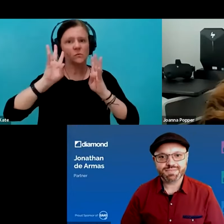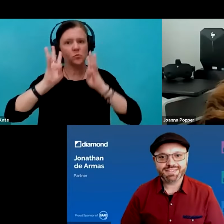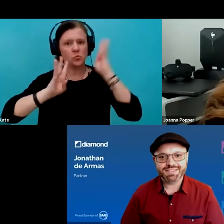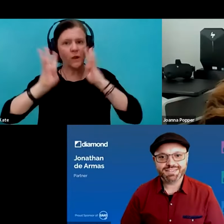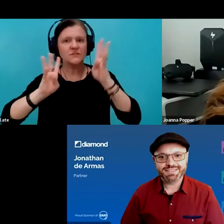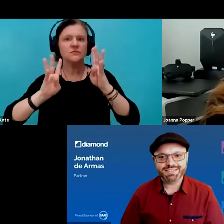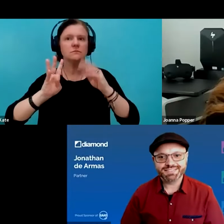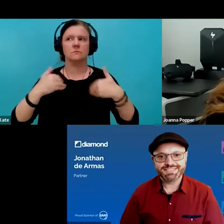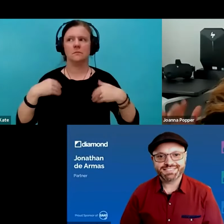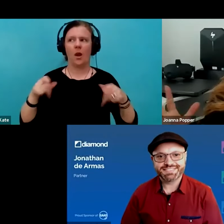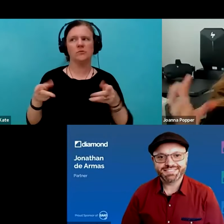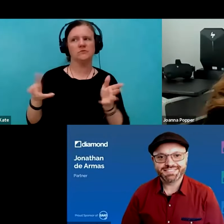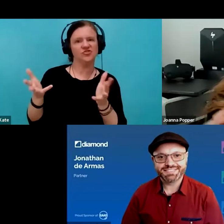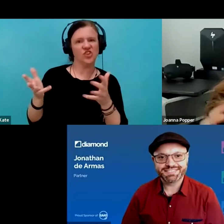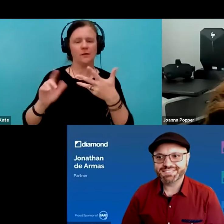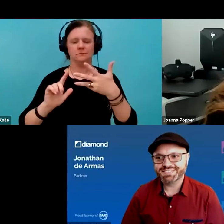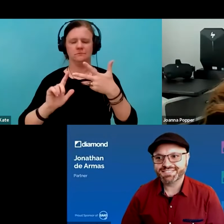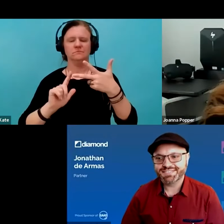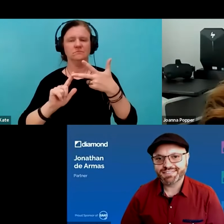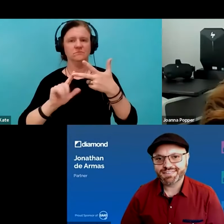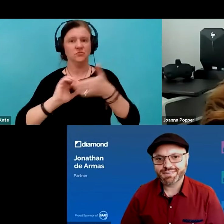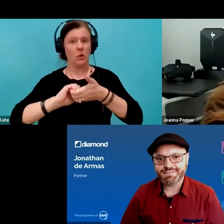moments. And so, you know, collaborating